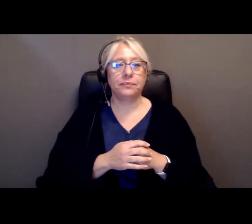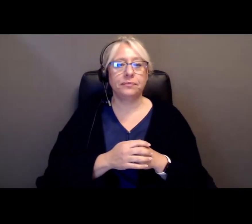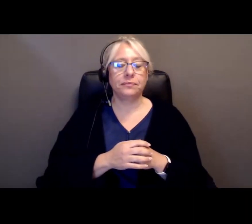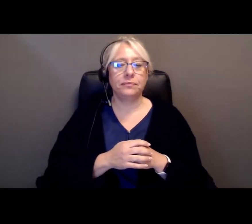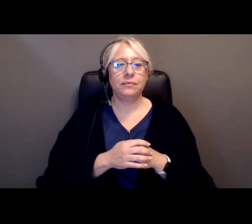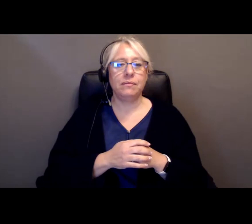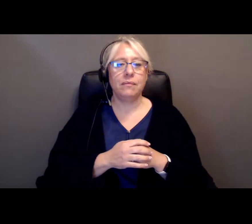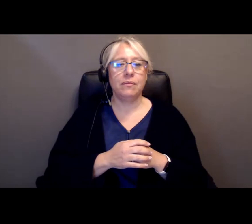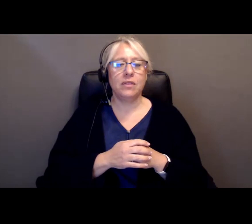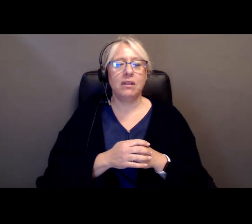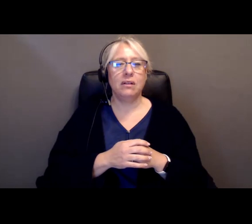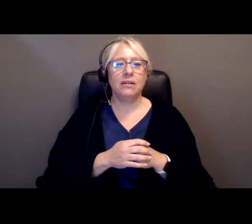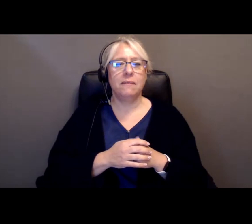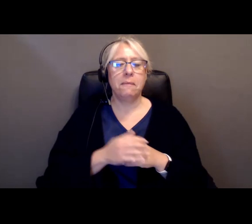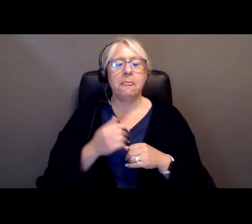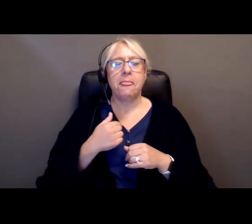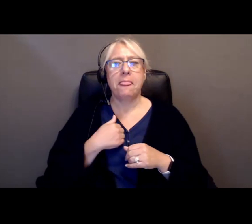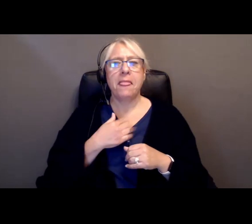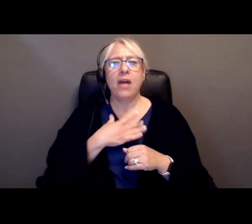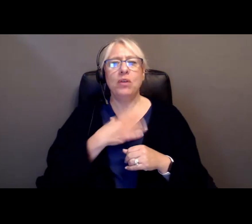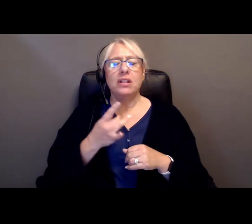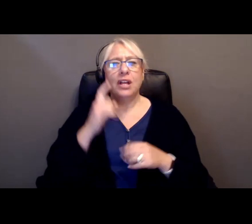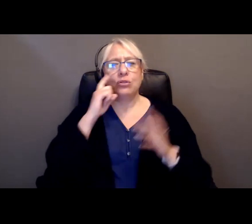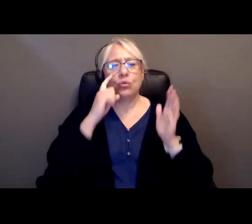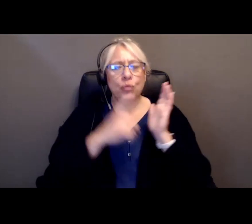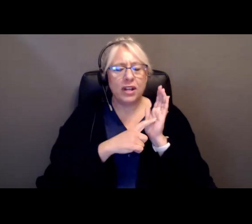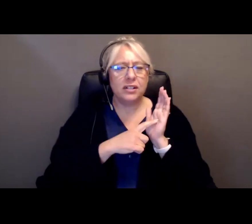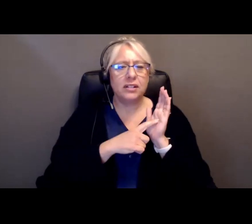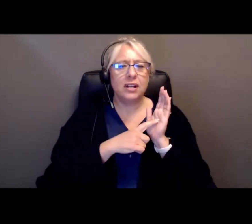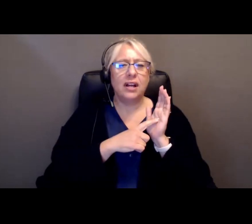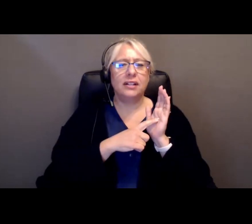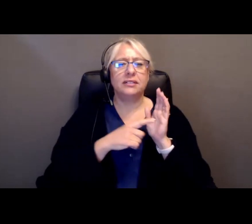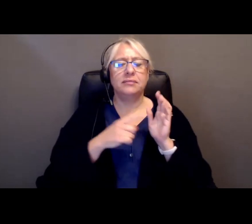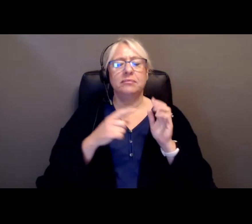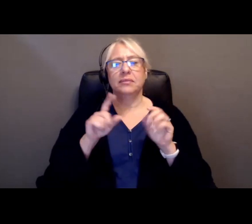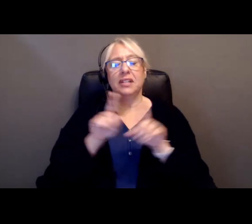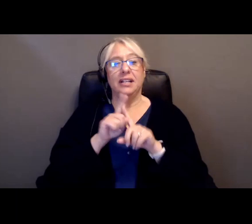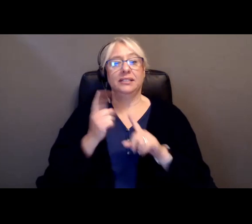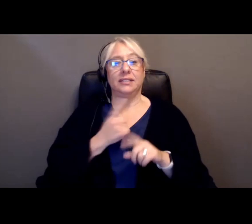I think I want to recognize and acknowledge that, as somebody who's been involved in research and